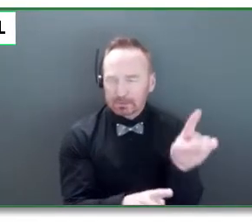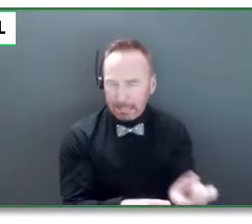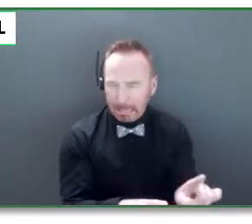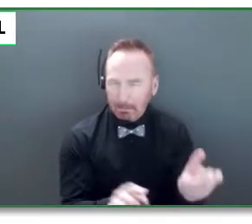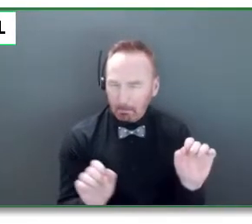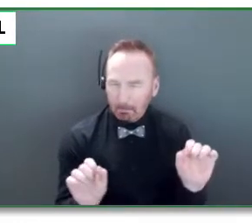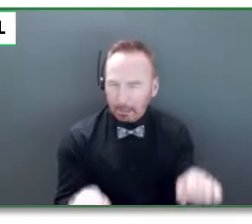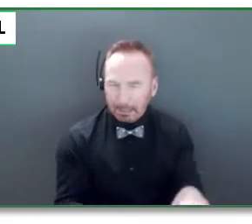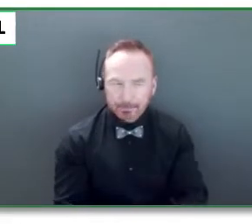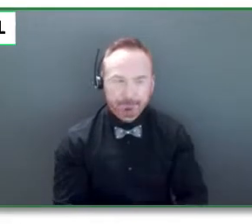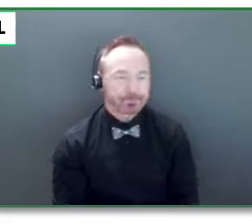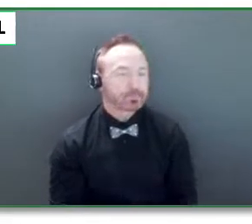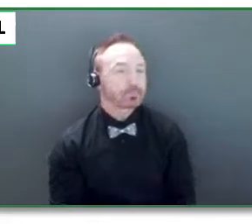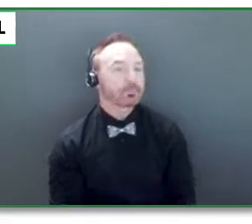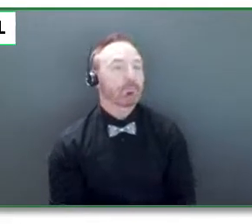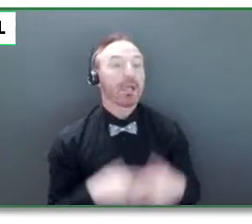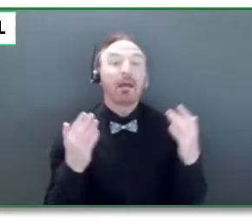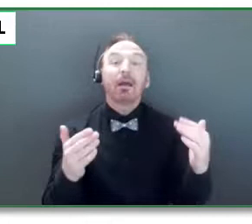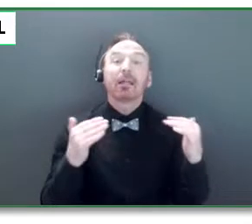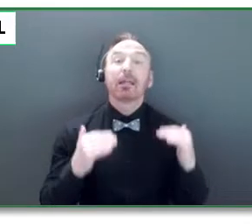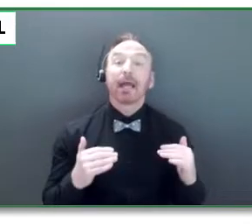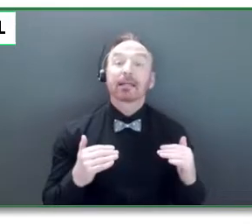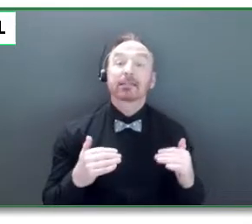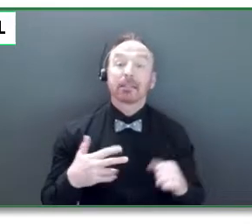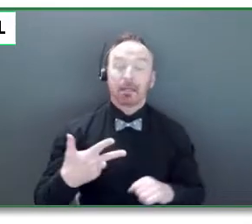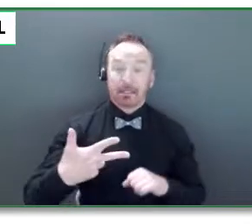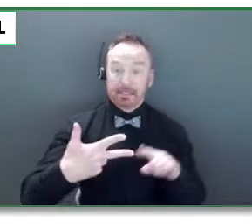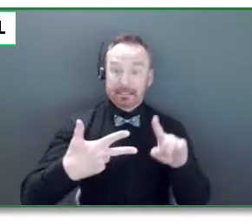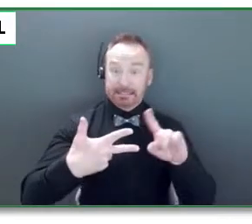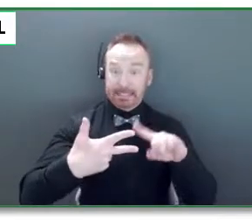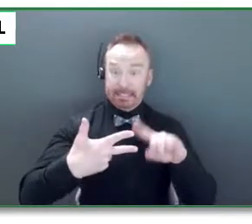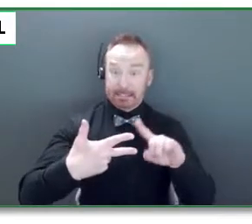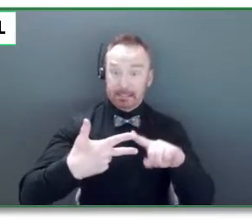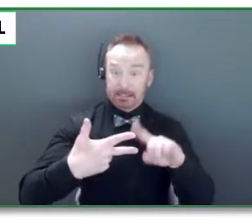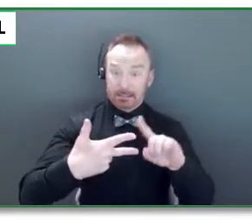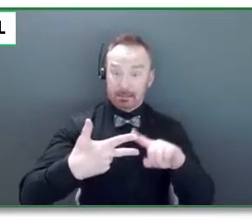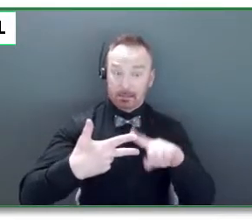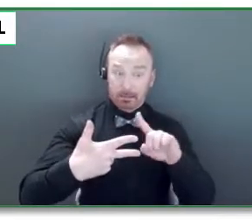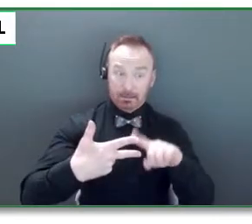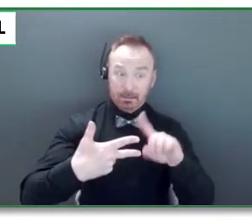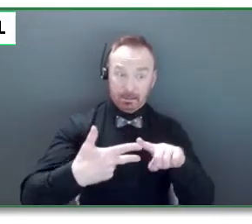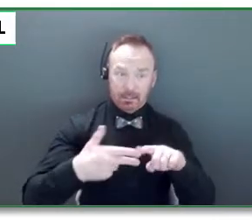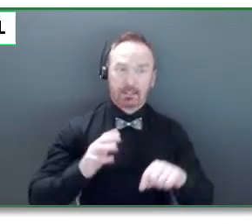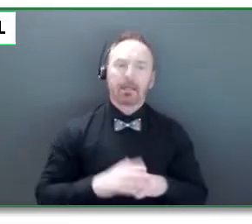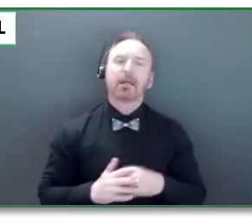The second obstacle is multiple multiple guidelines and regulation.